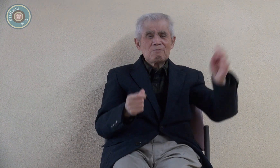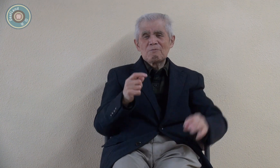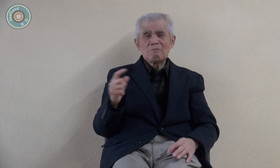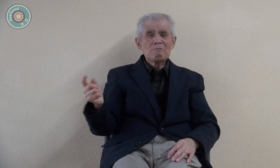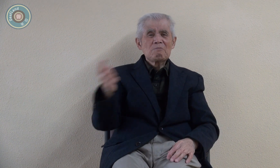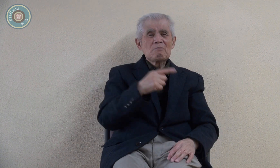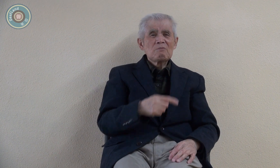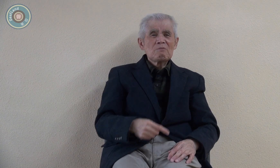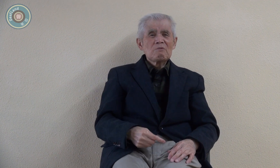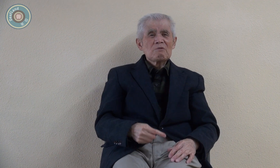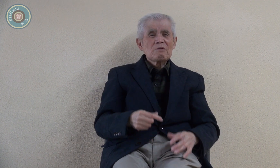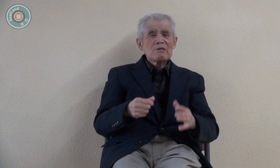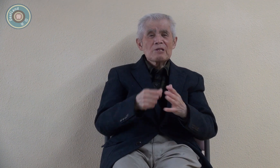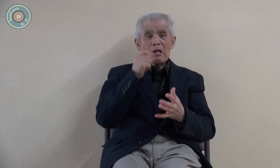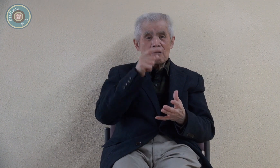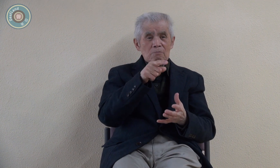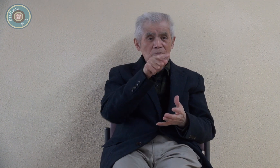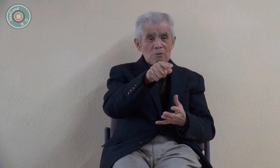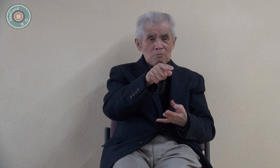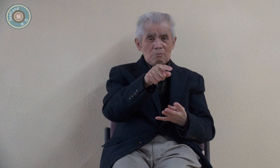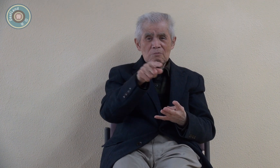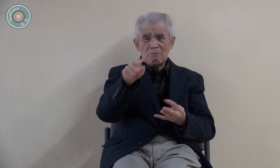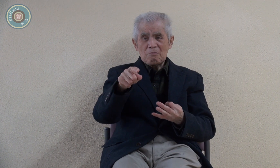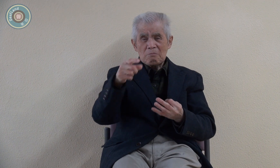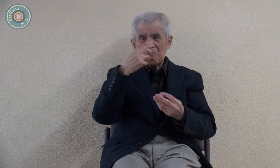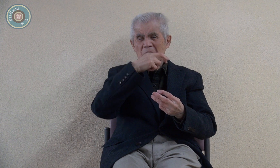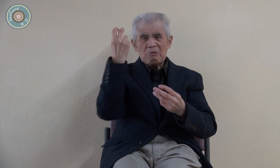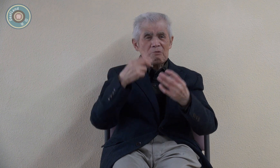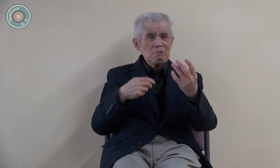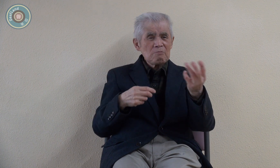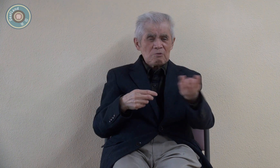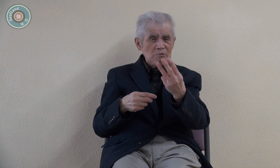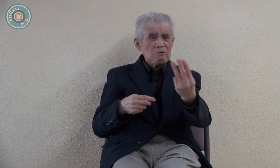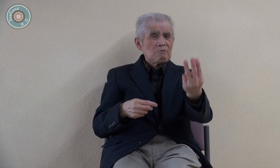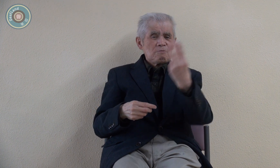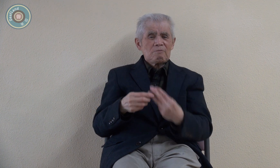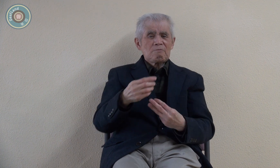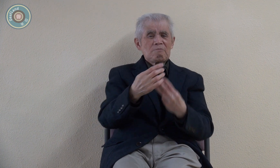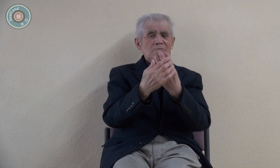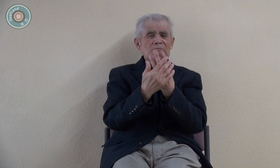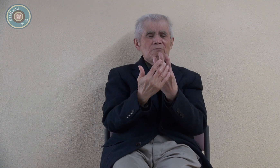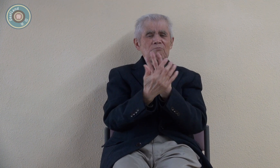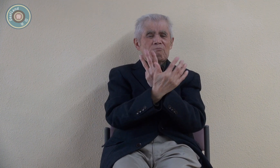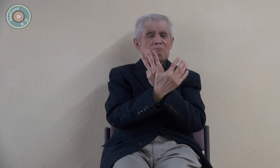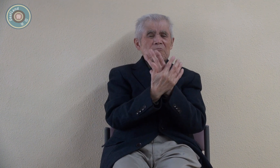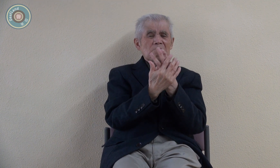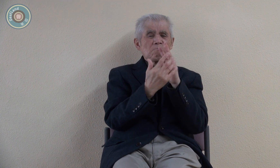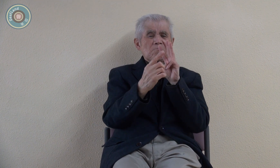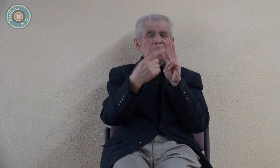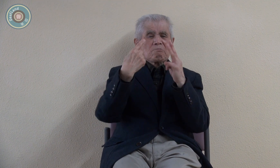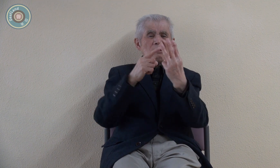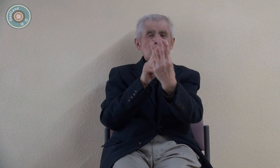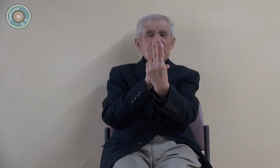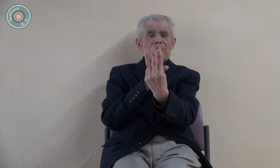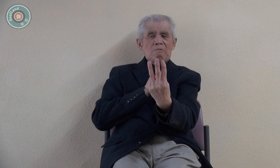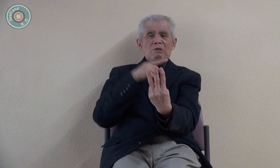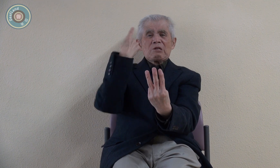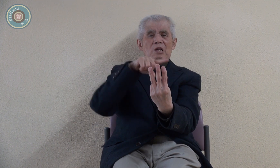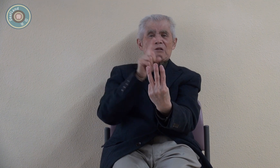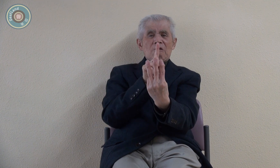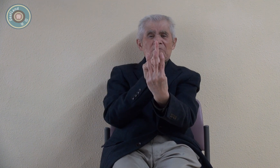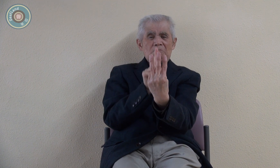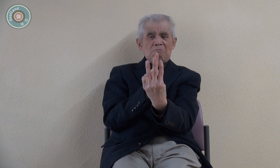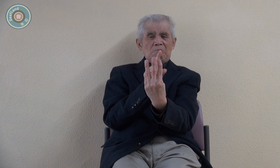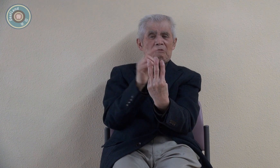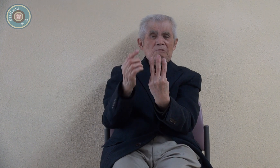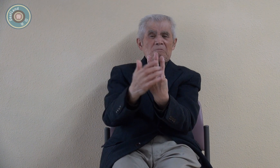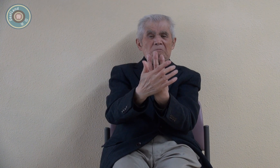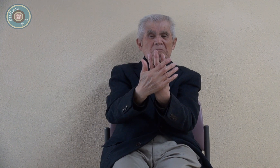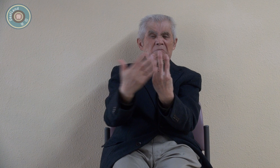My teacher found out and called me in He made me stand in front of the students